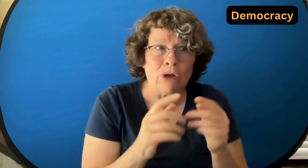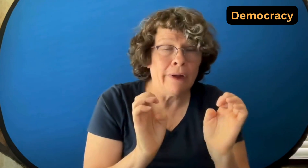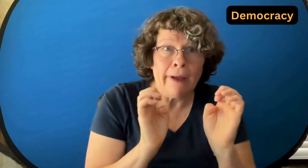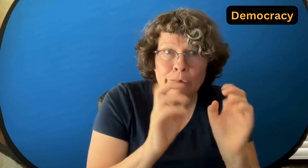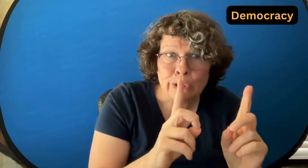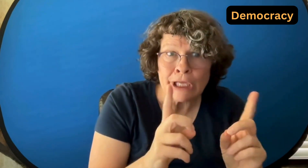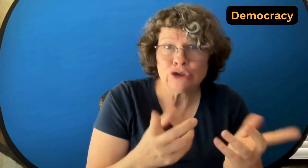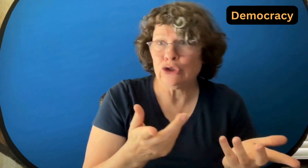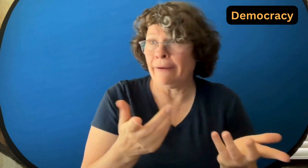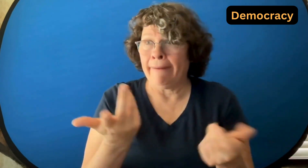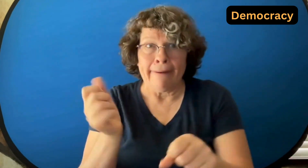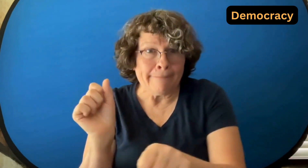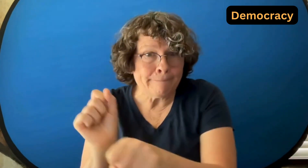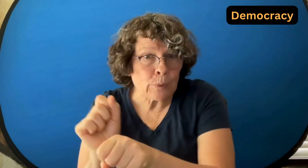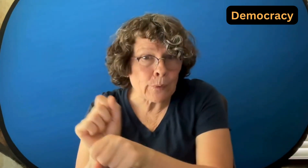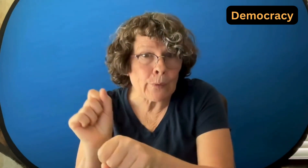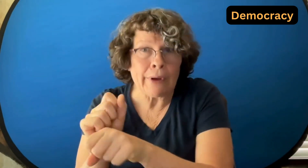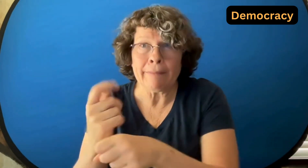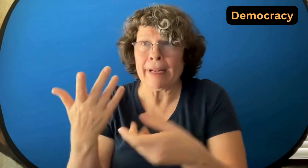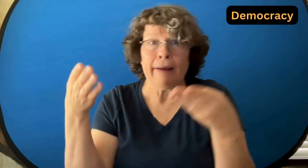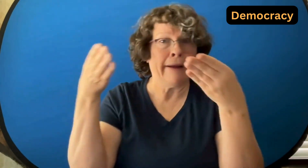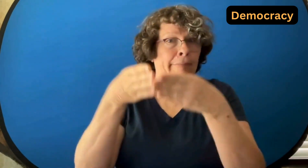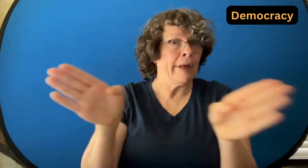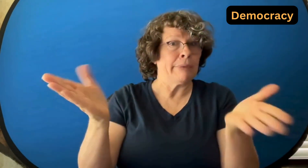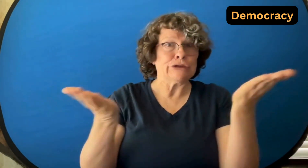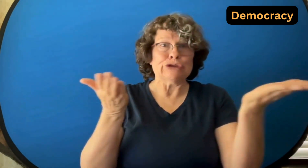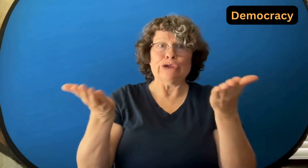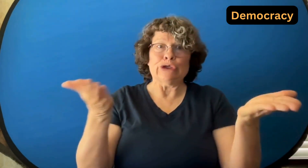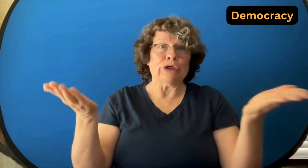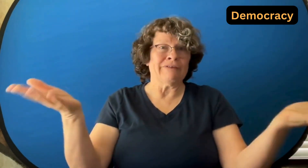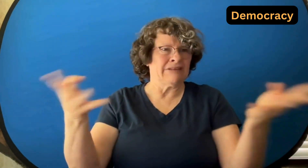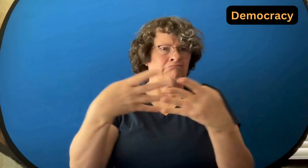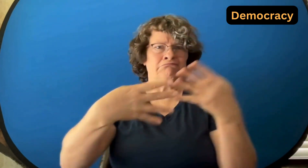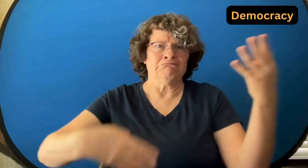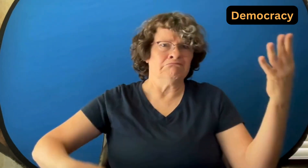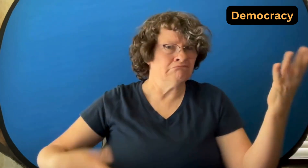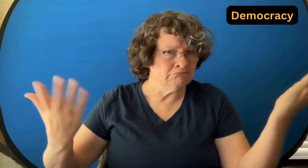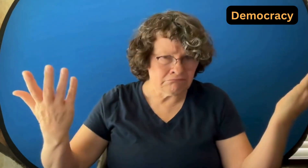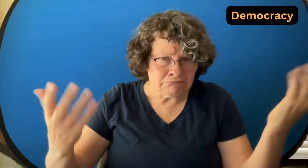education, employment, and public services.